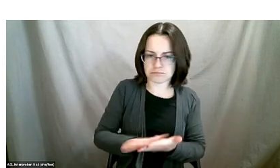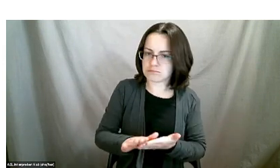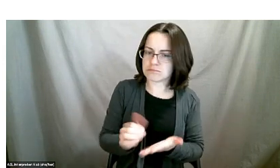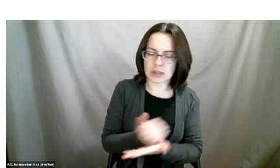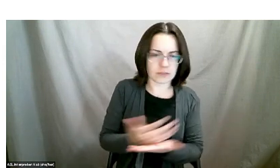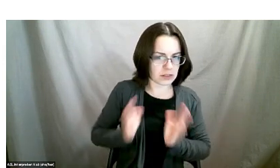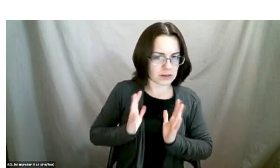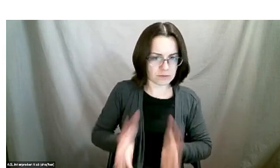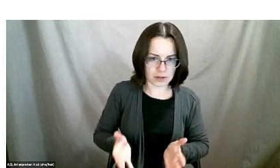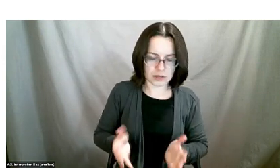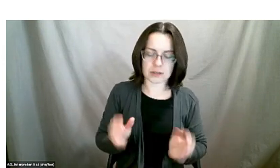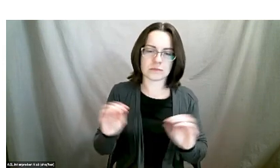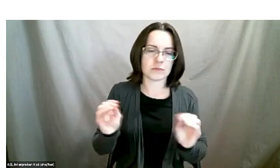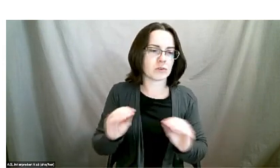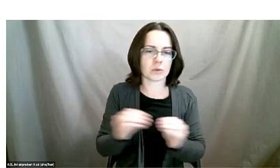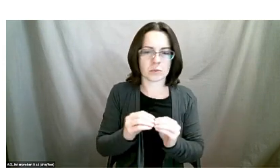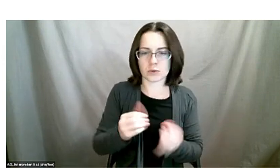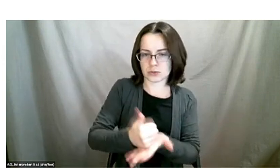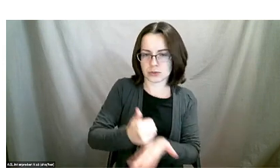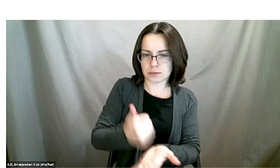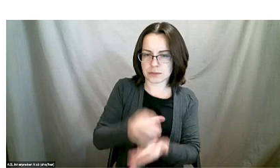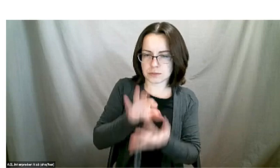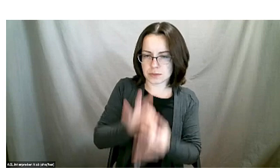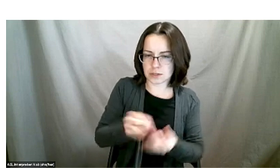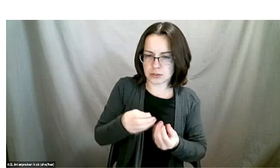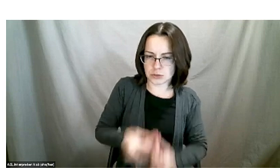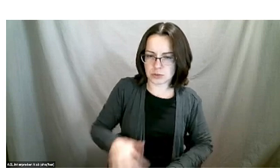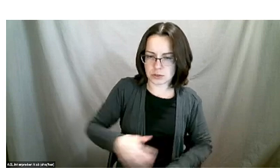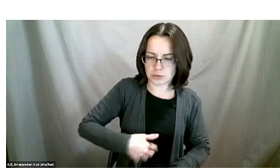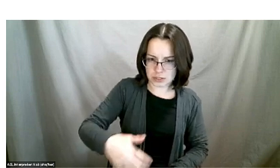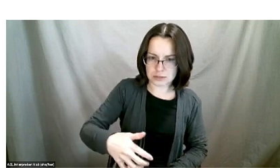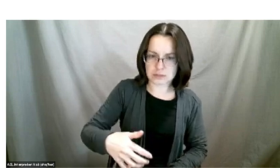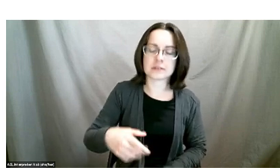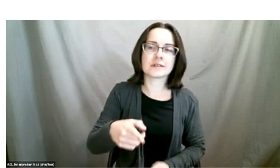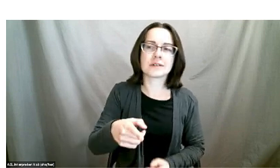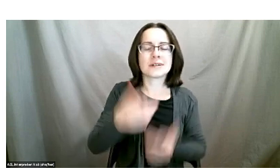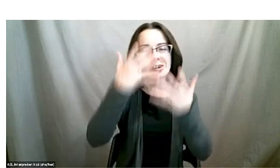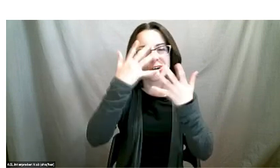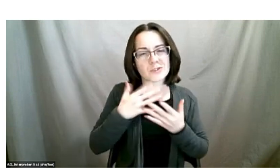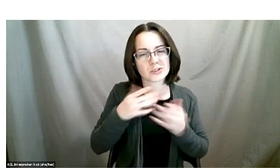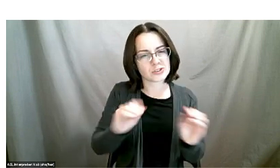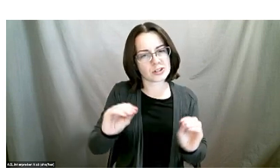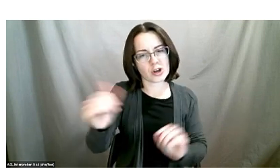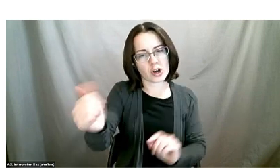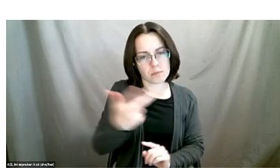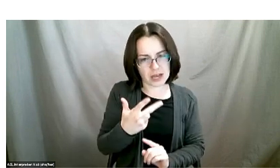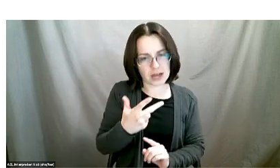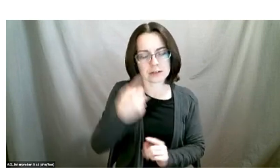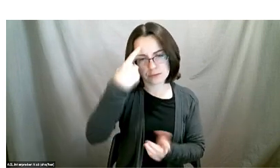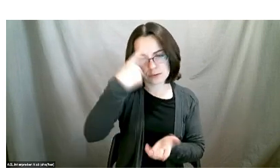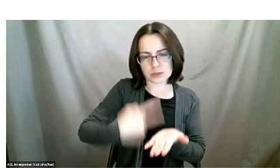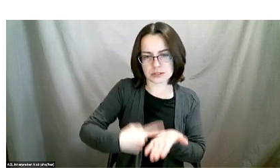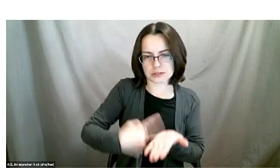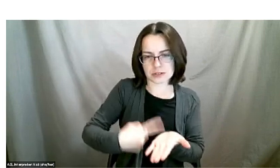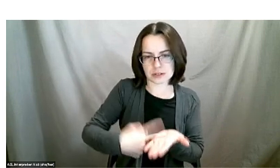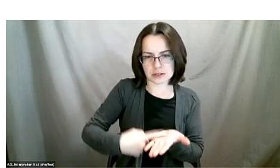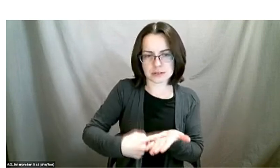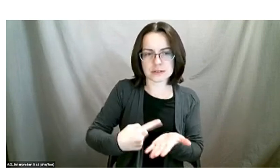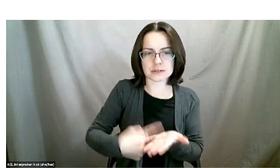and has not yet returned unfortunately yet to discuss, again pre-conception counseling or